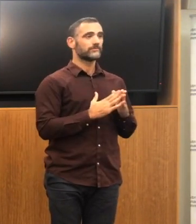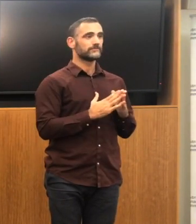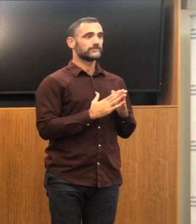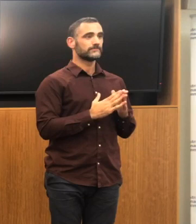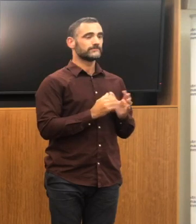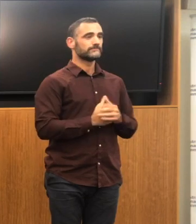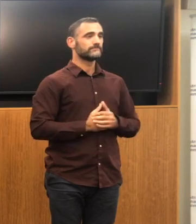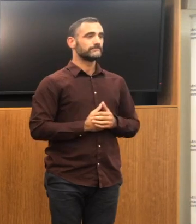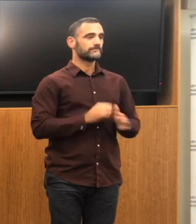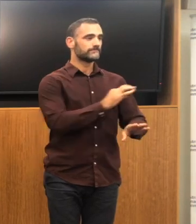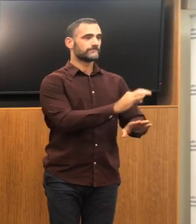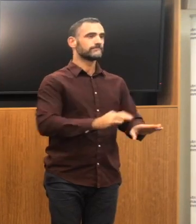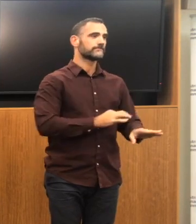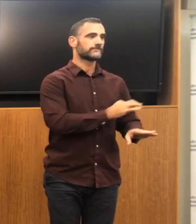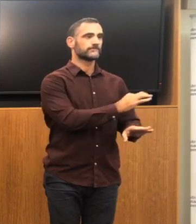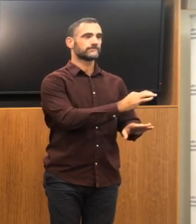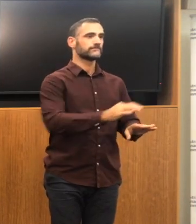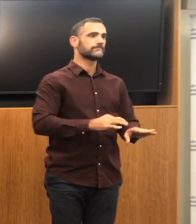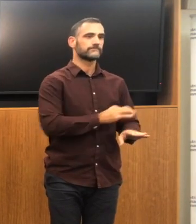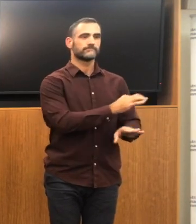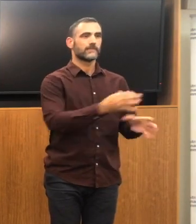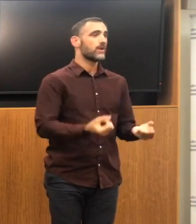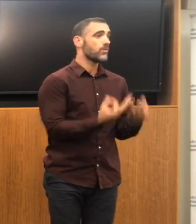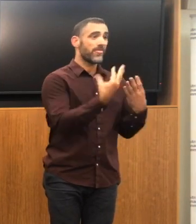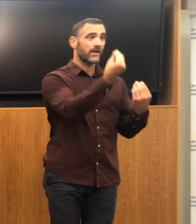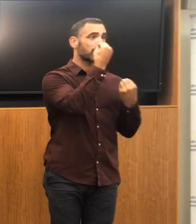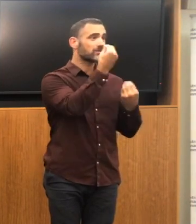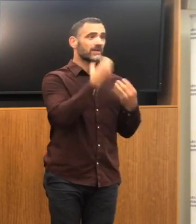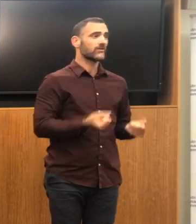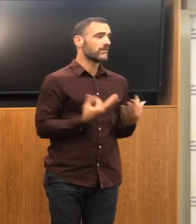and with no education and with no other services.